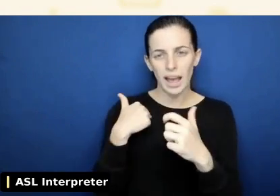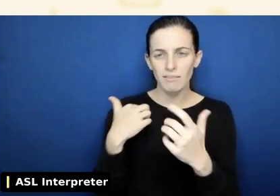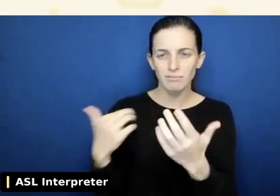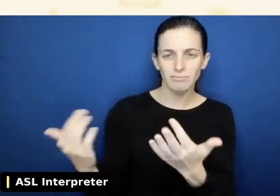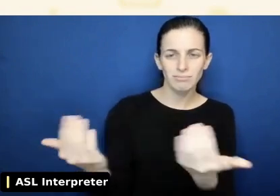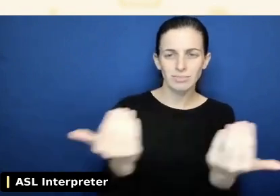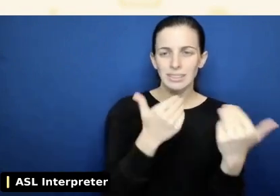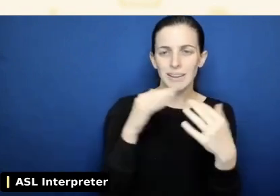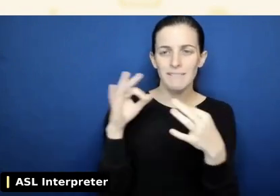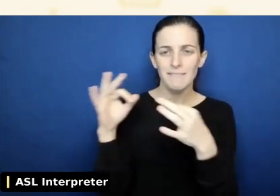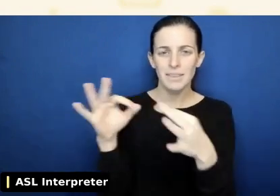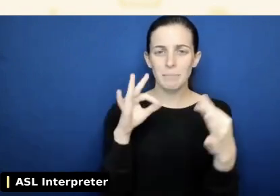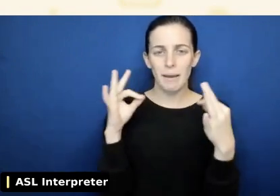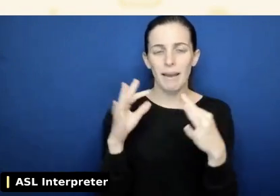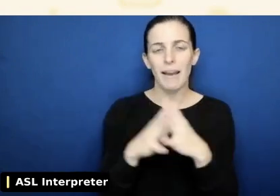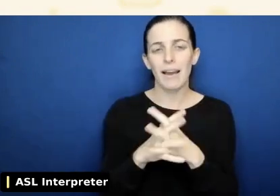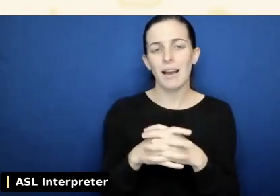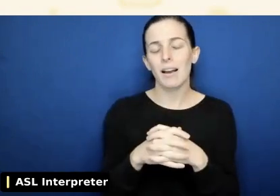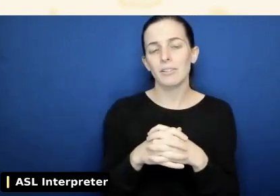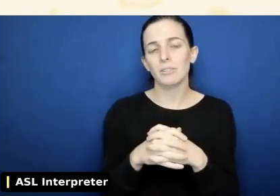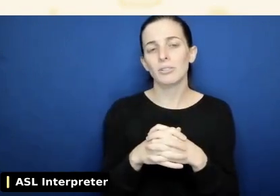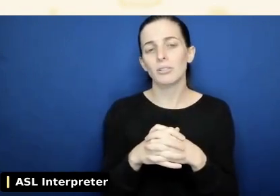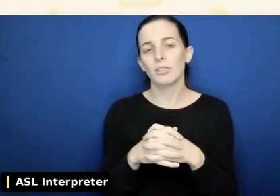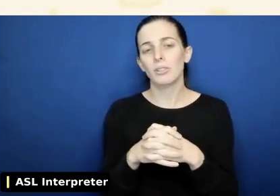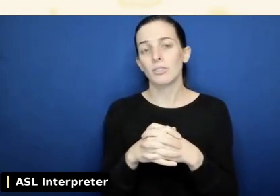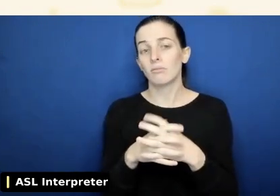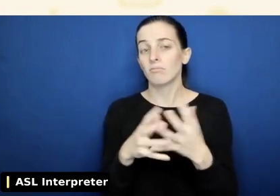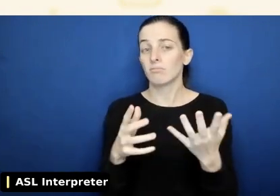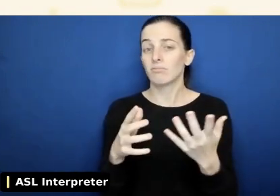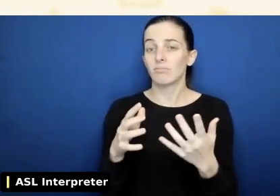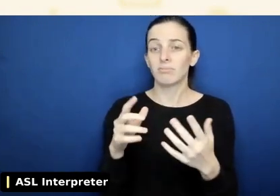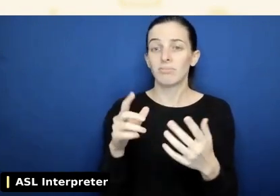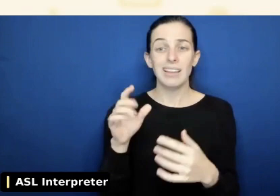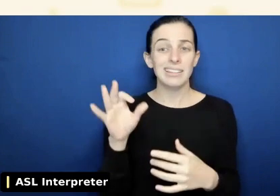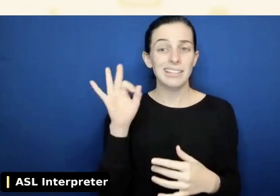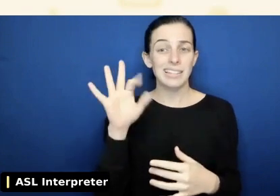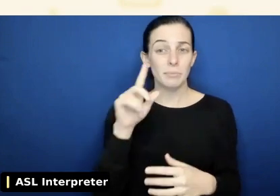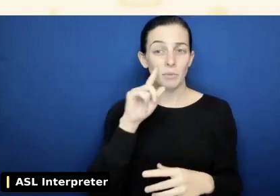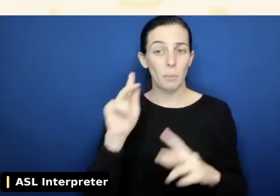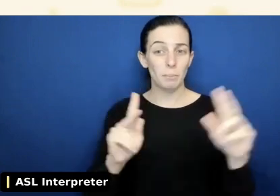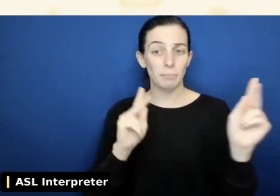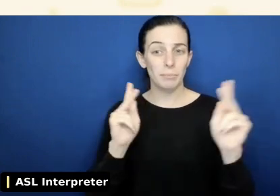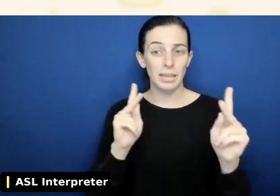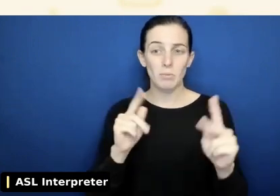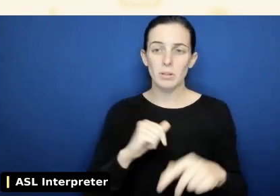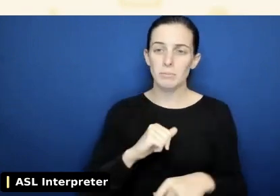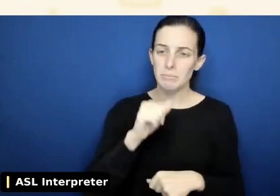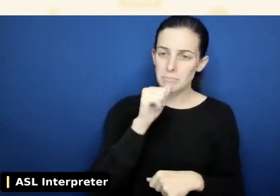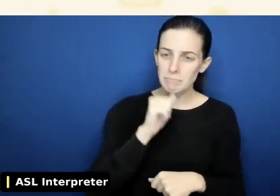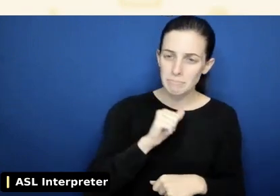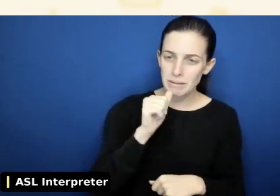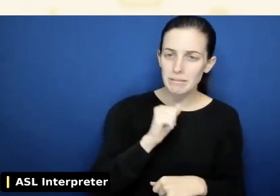And also tips for attendees to be patient and understanding,